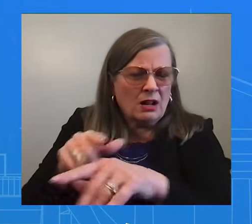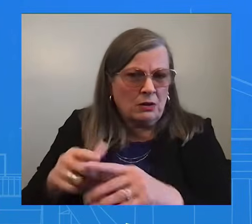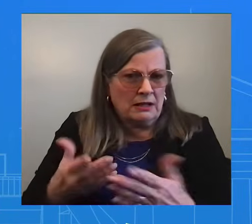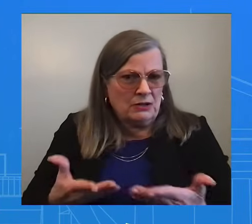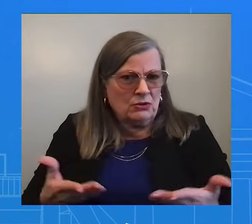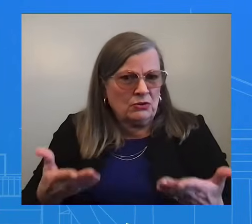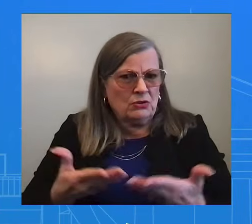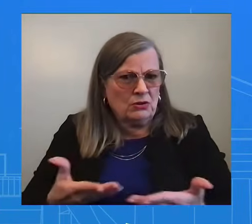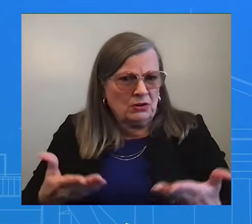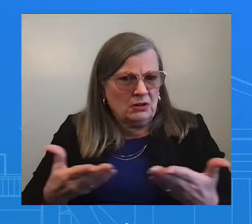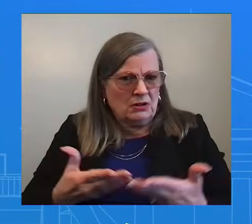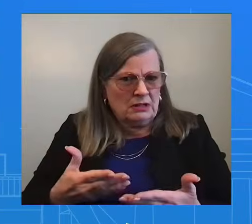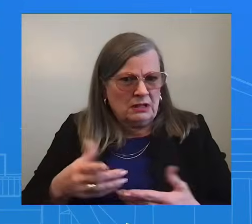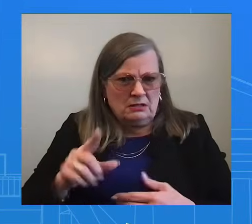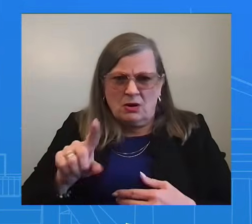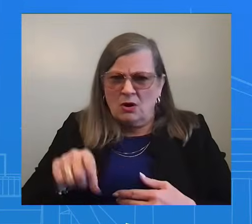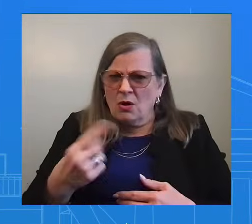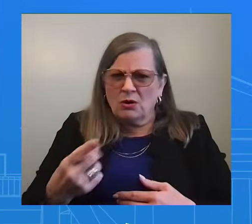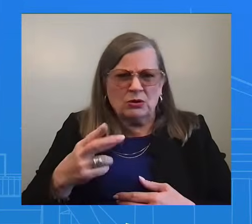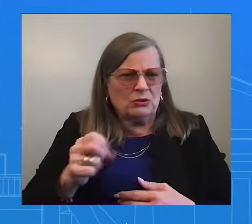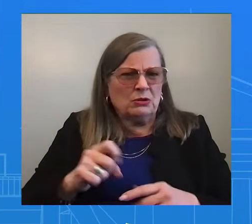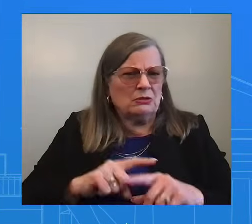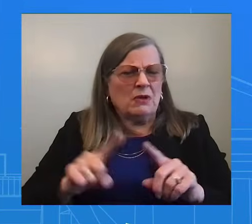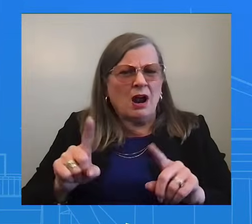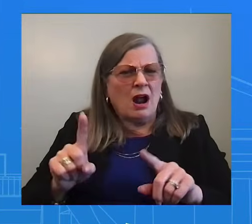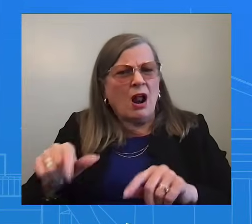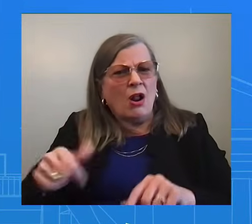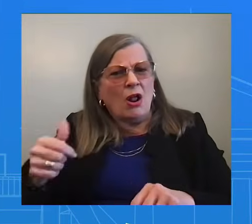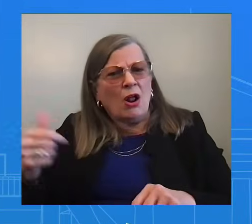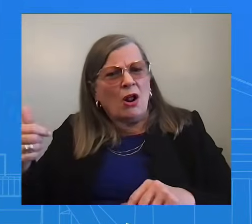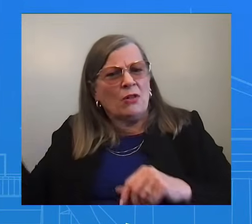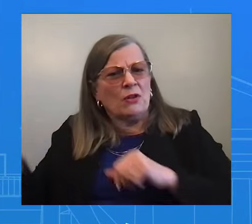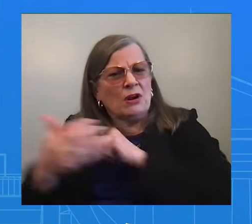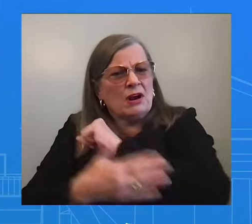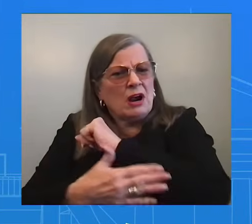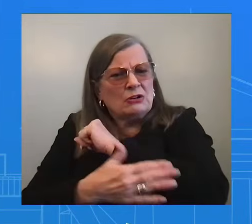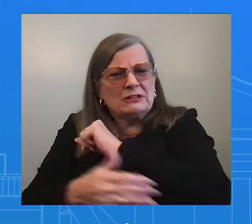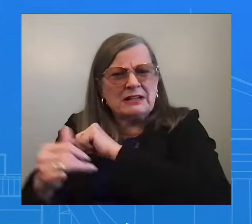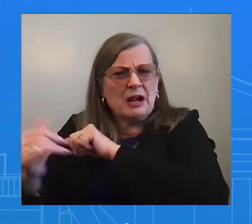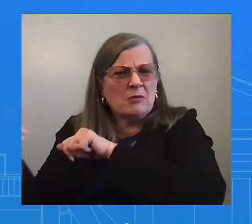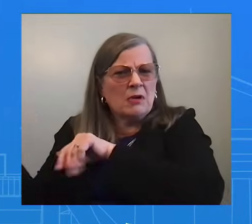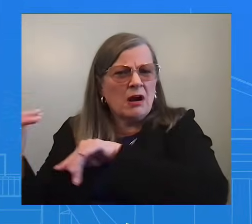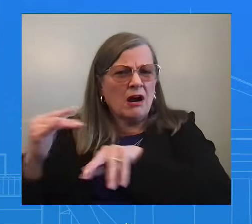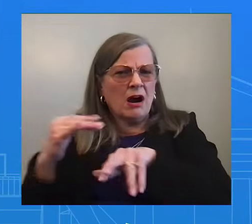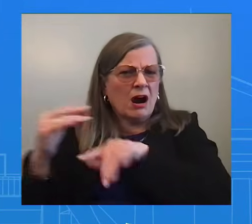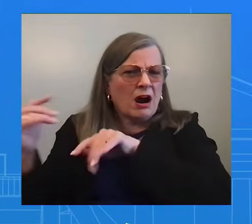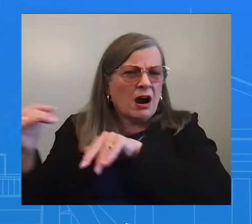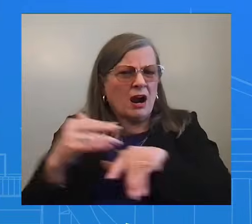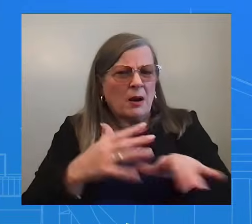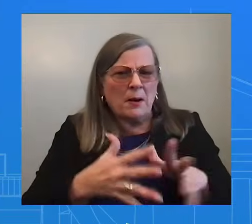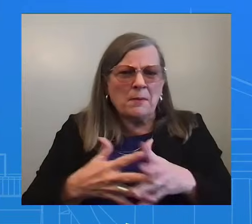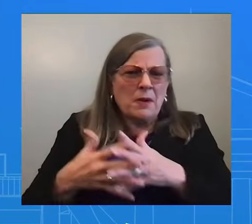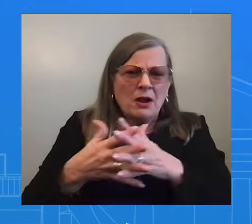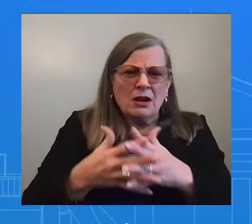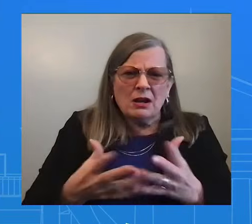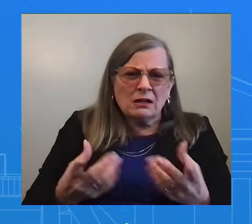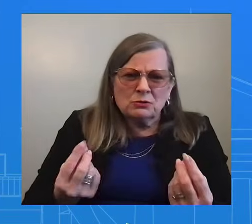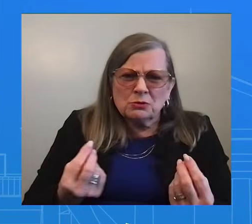So, it's -- back to the question about alliances and partnerships, a way to get at this is to work with neighboring nations to try to get at these root causes.